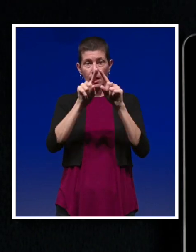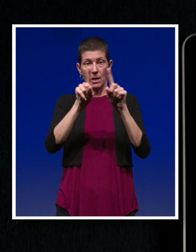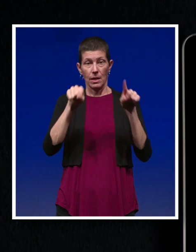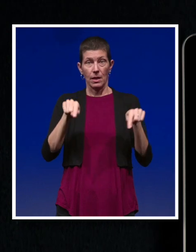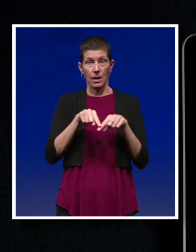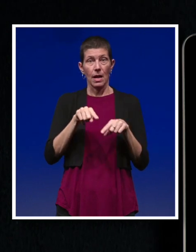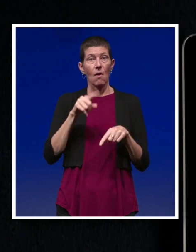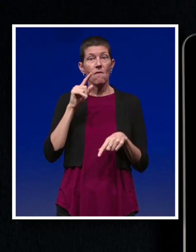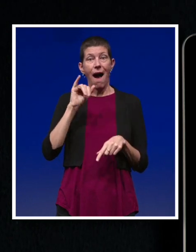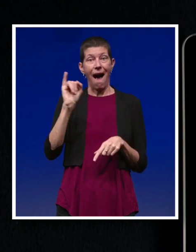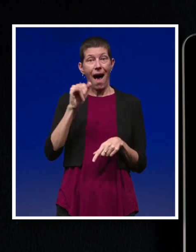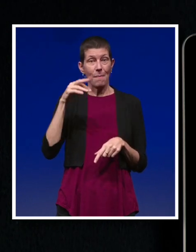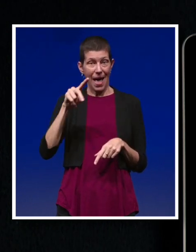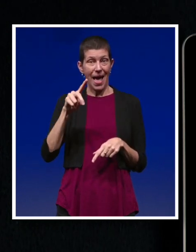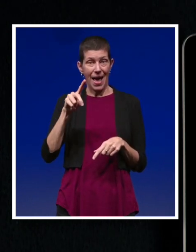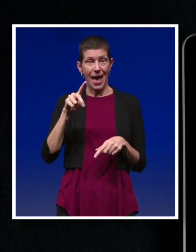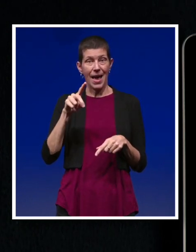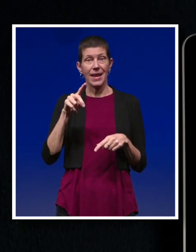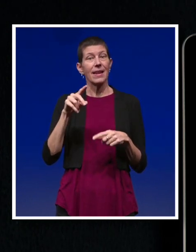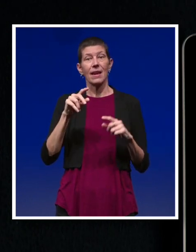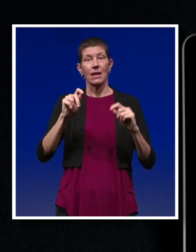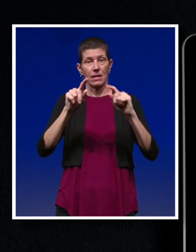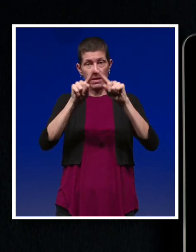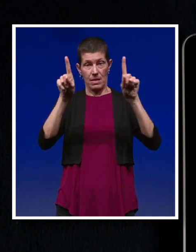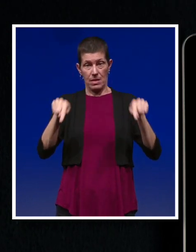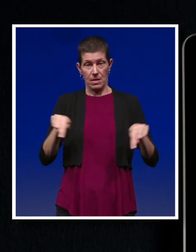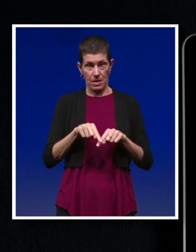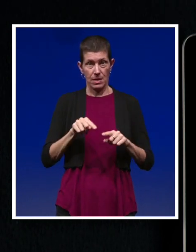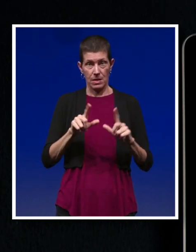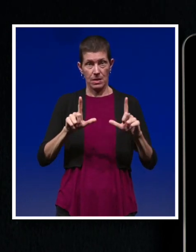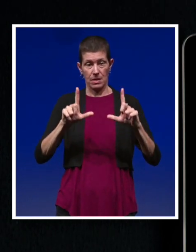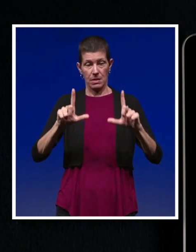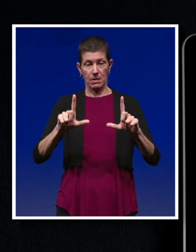The touch screen of the Apple iPad extends...